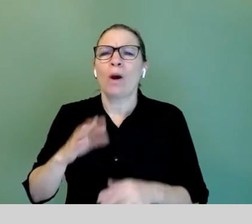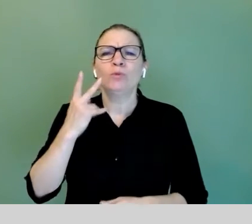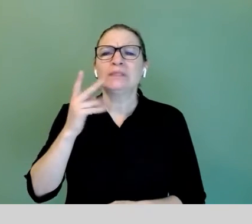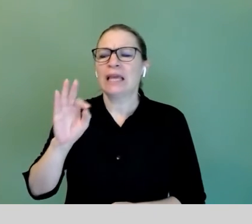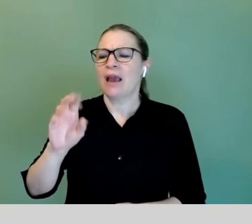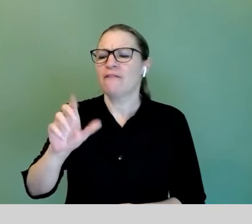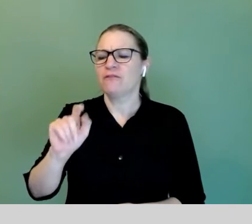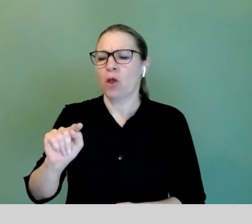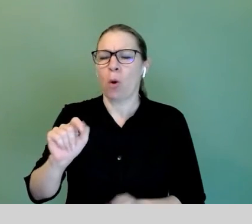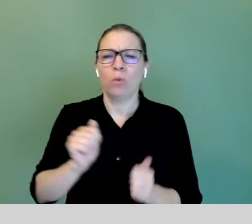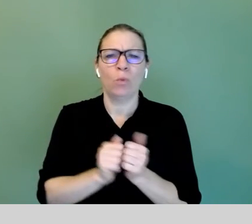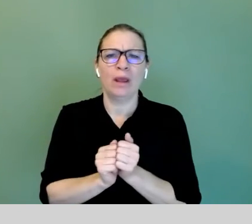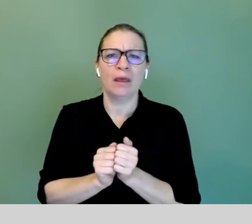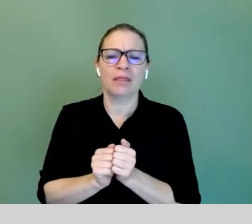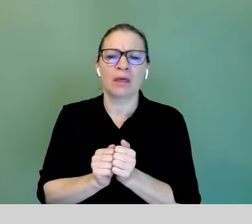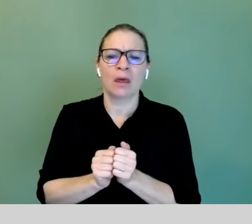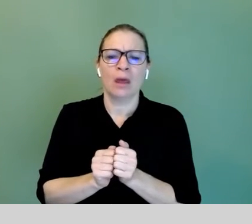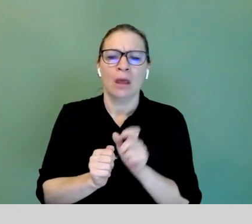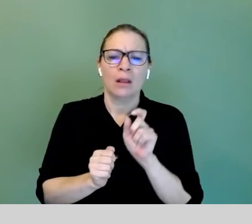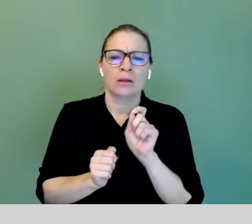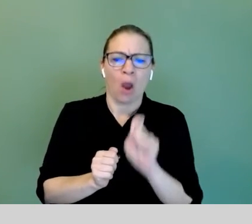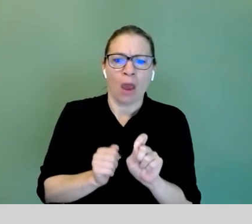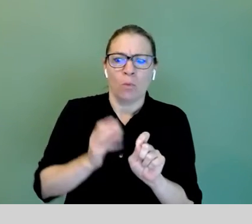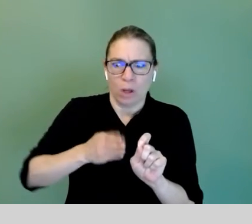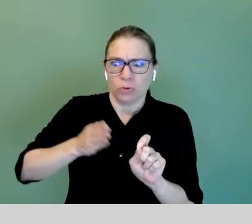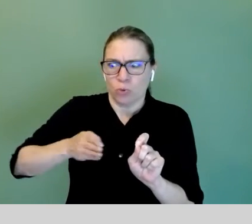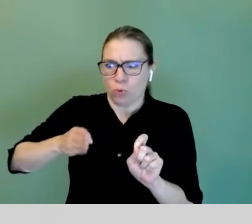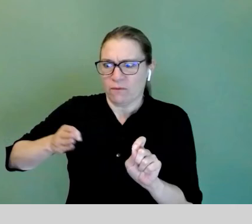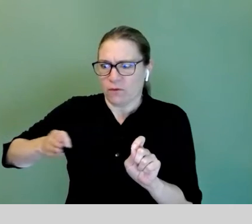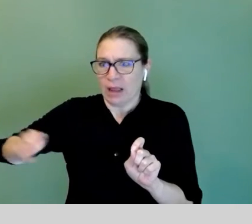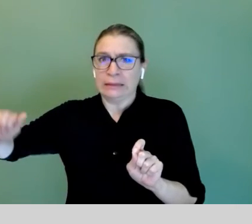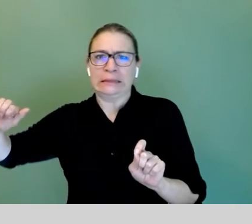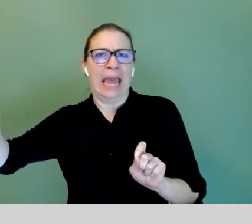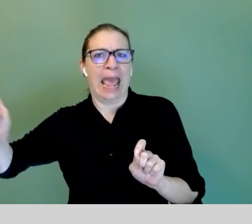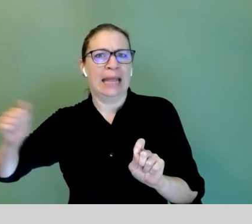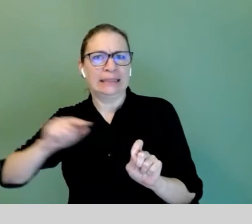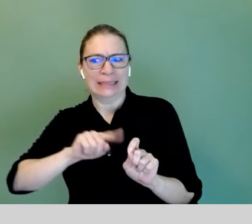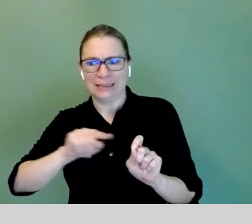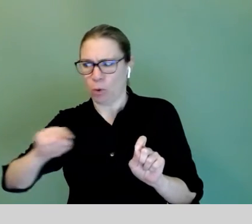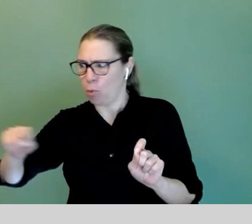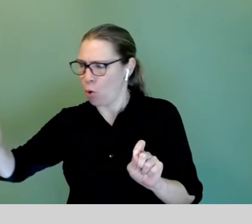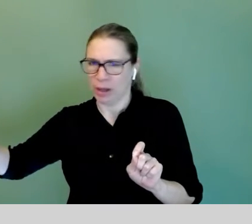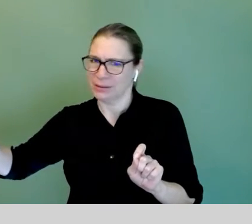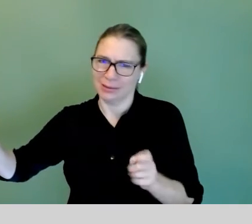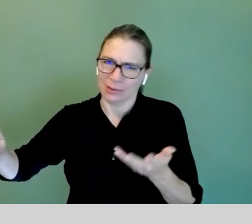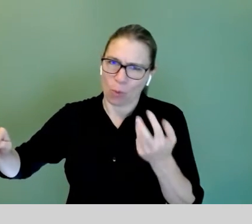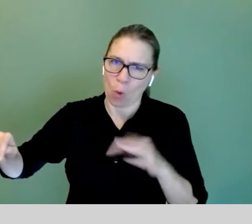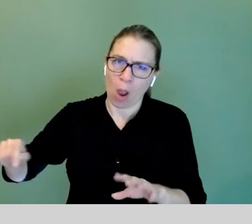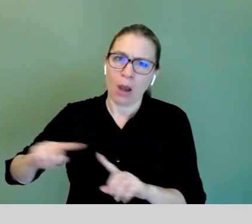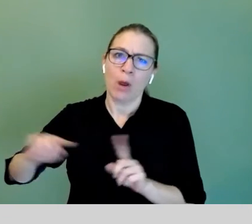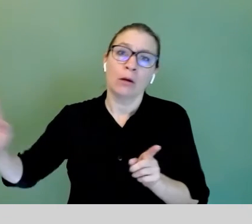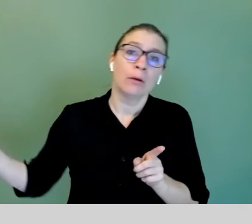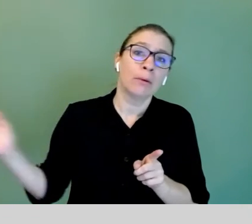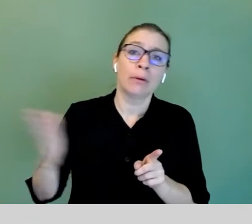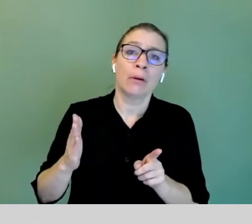don't want to see floats with 10 decimal places. But in that case, use oddly